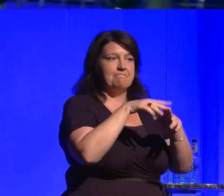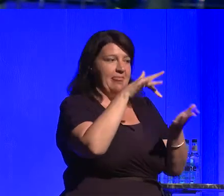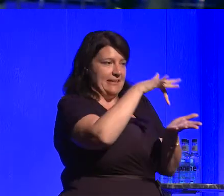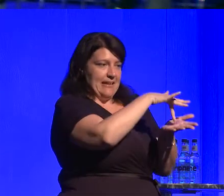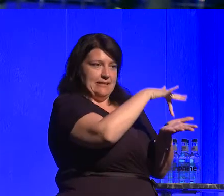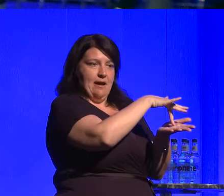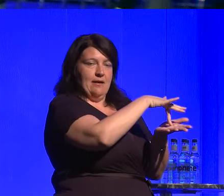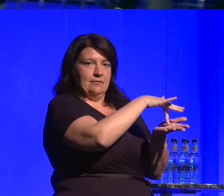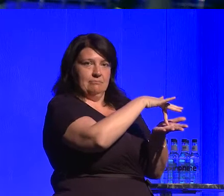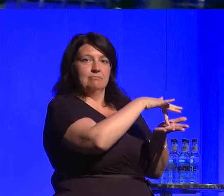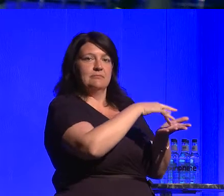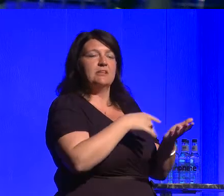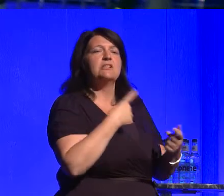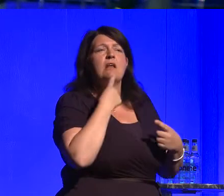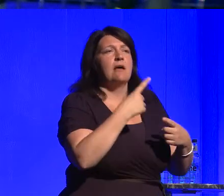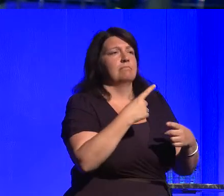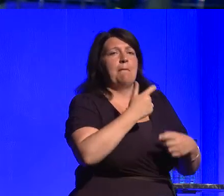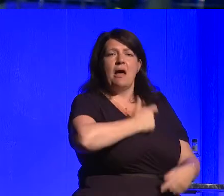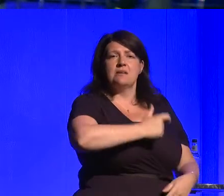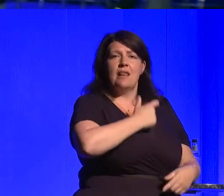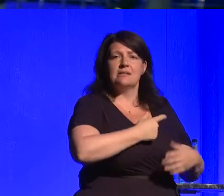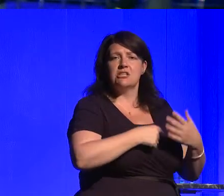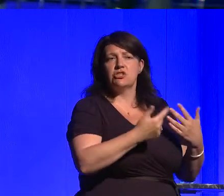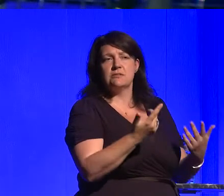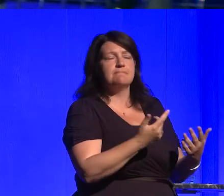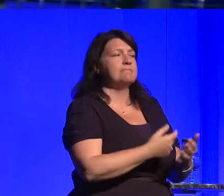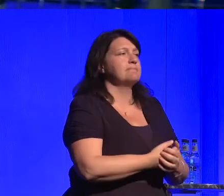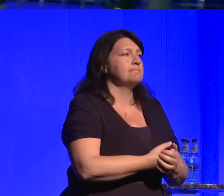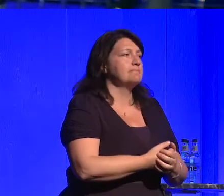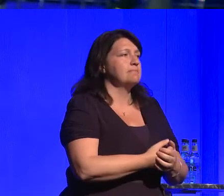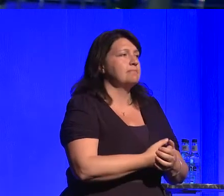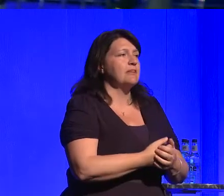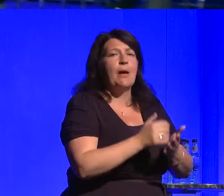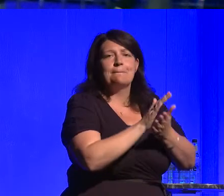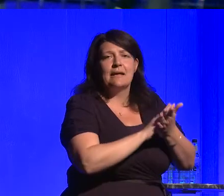We talk about personalisation, and far too often what it means is other people doing